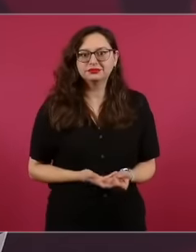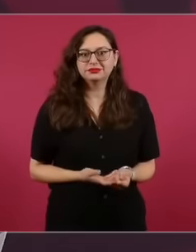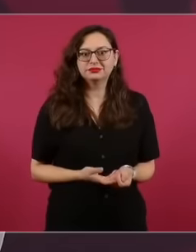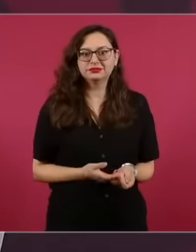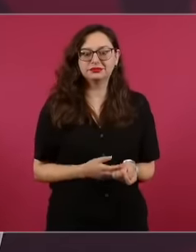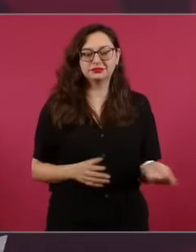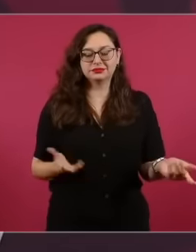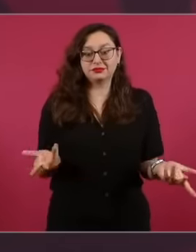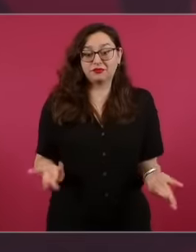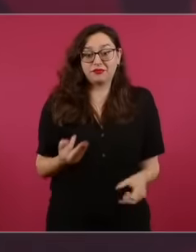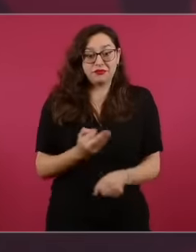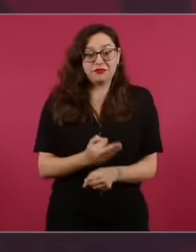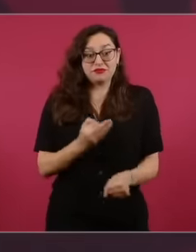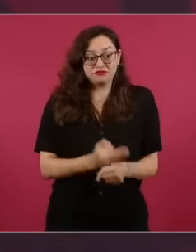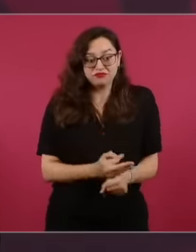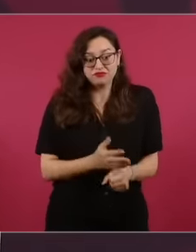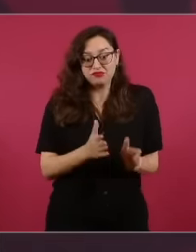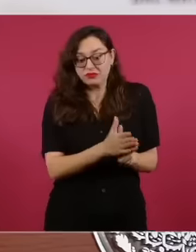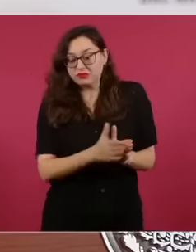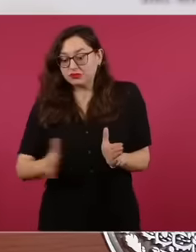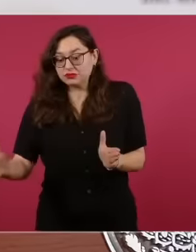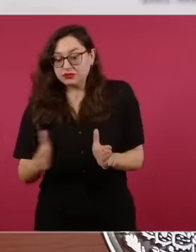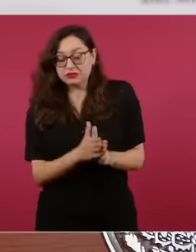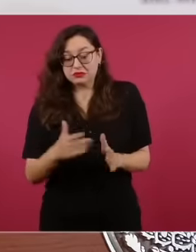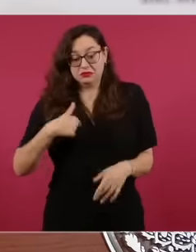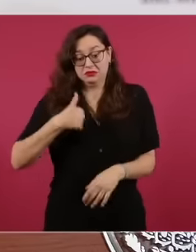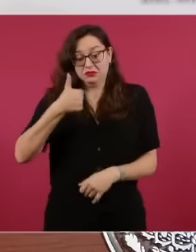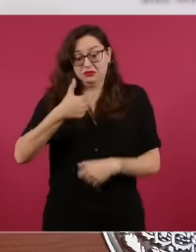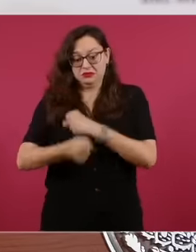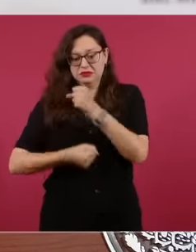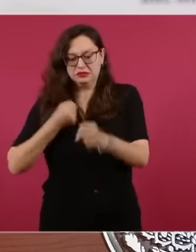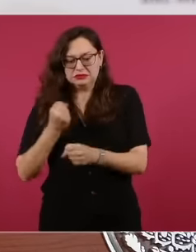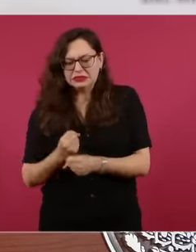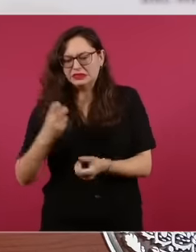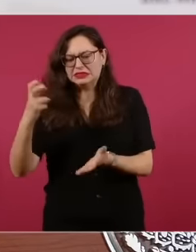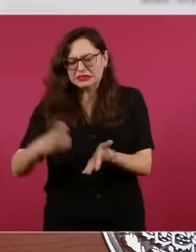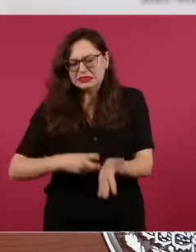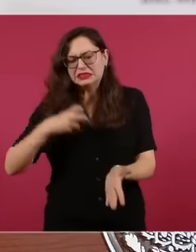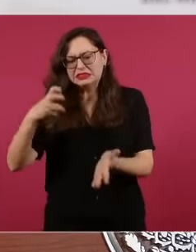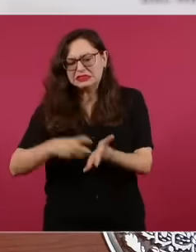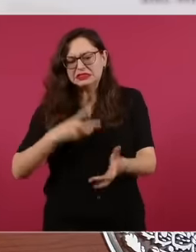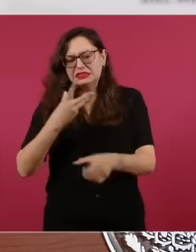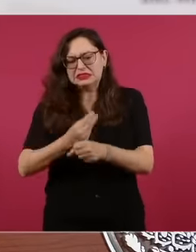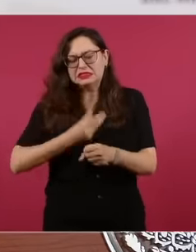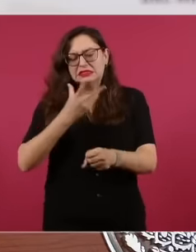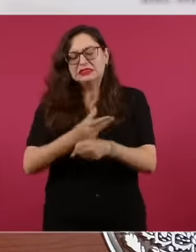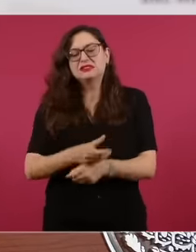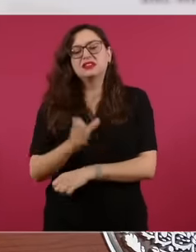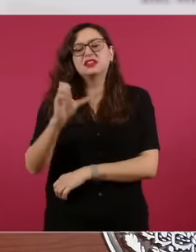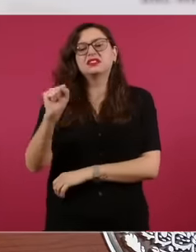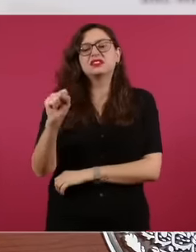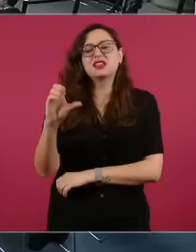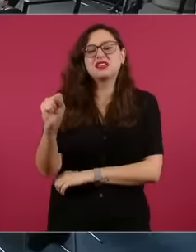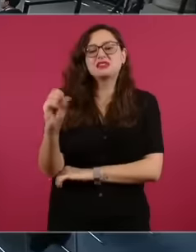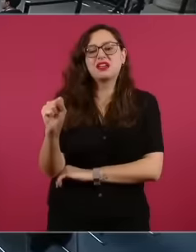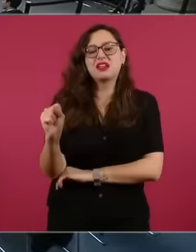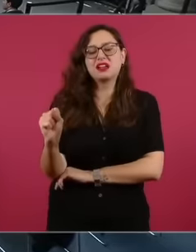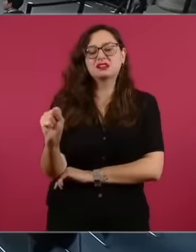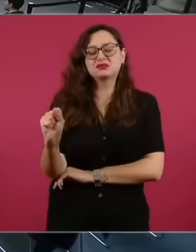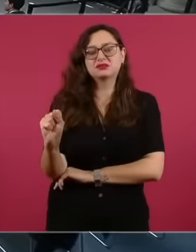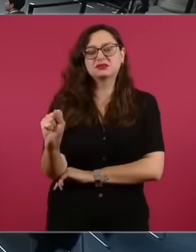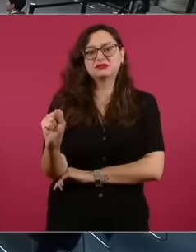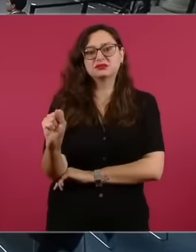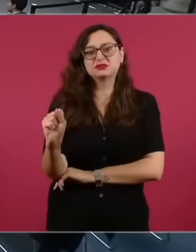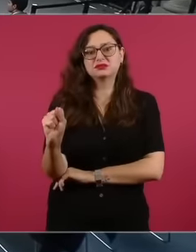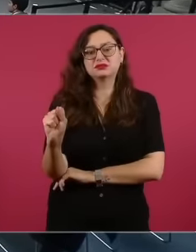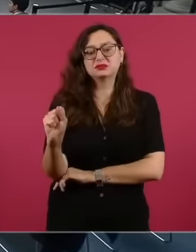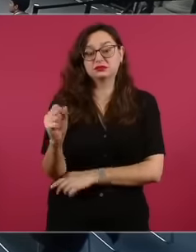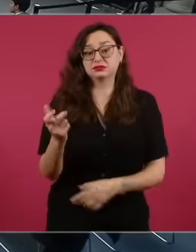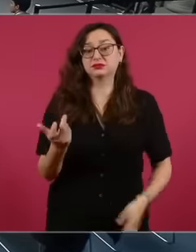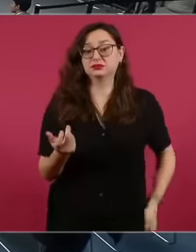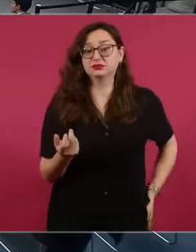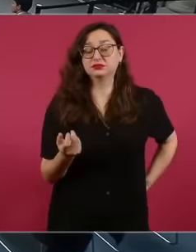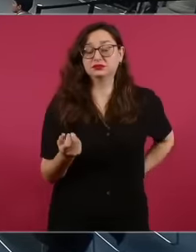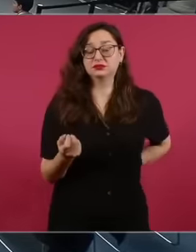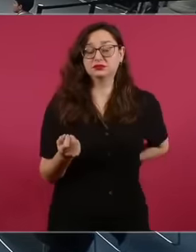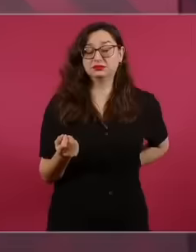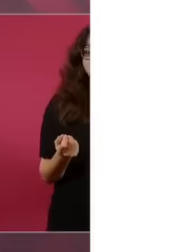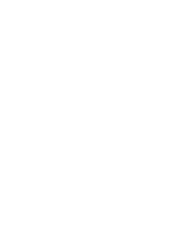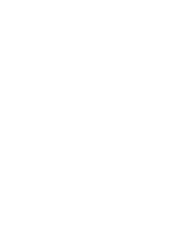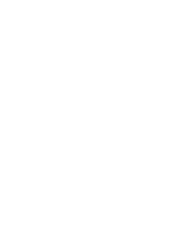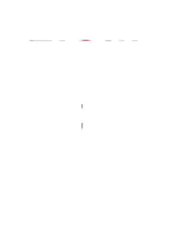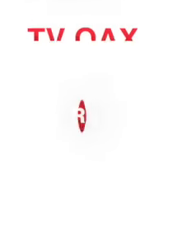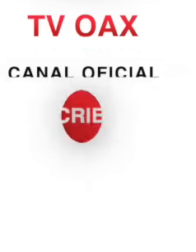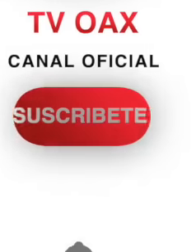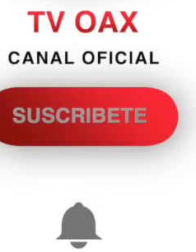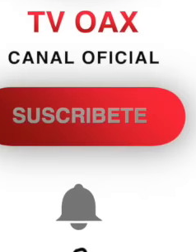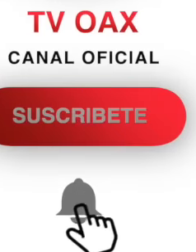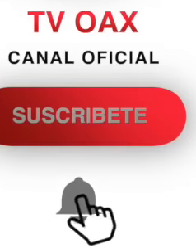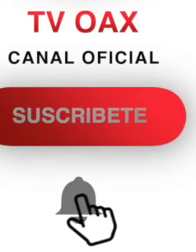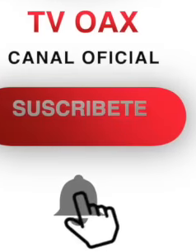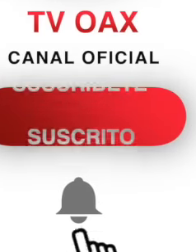250 are still doing some reforms